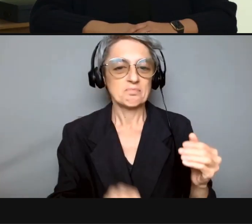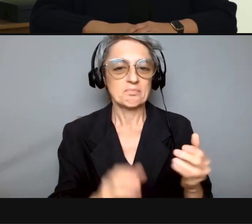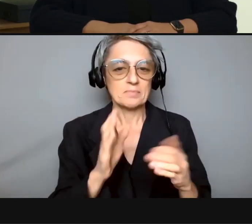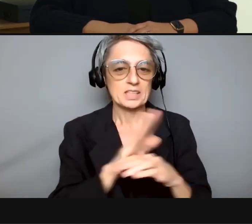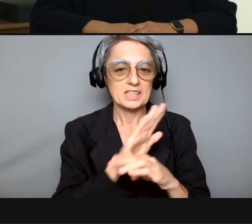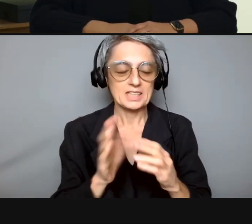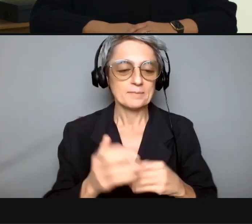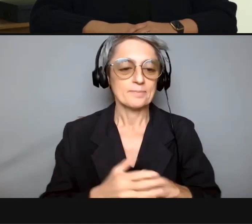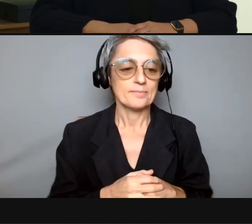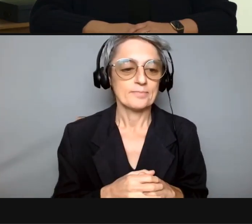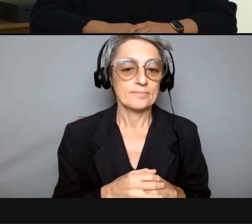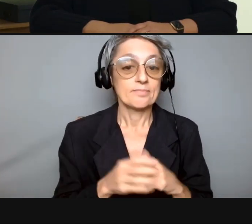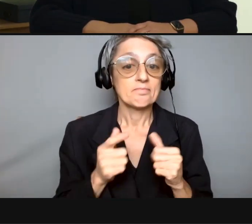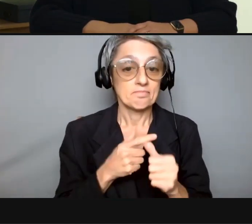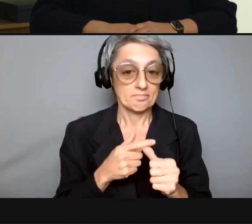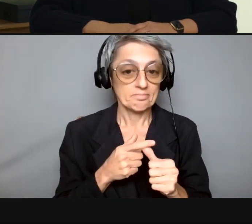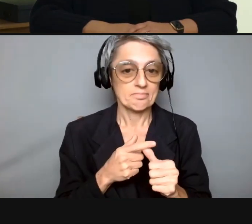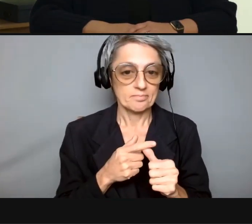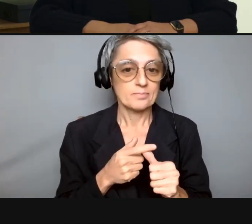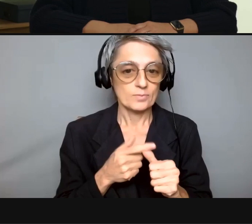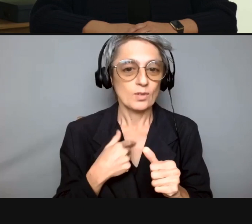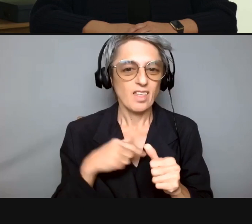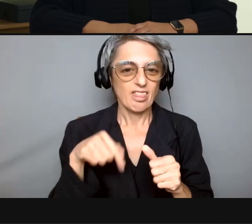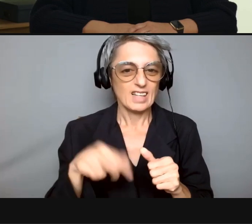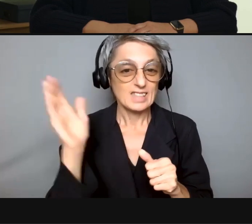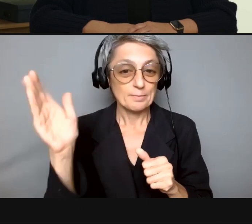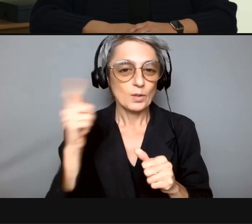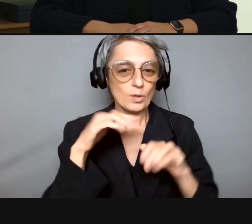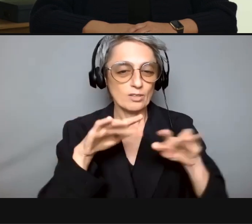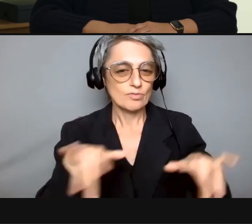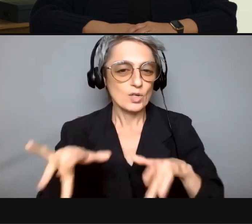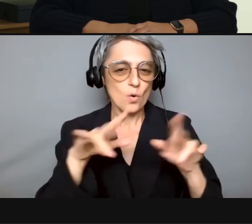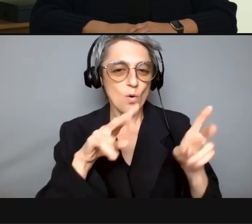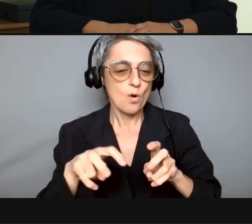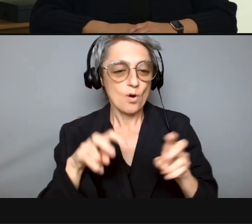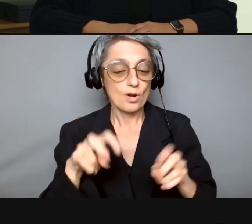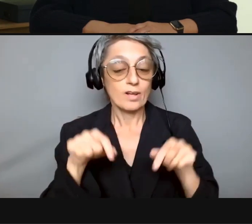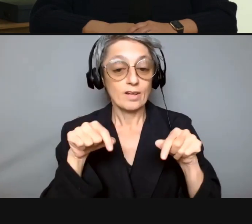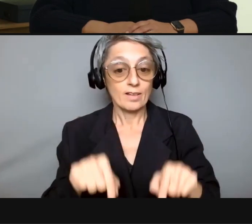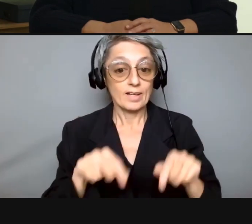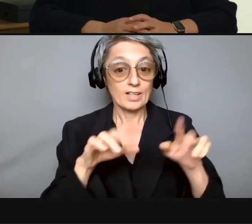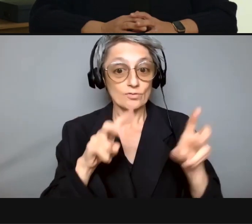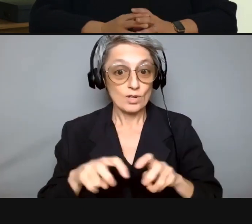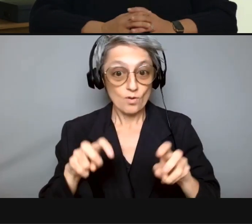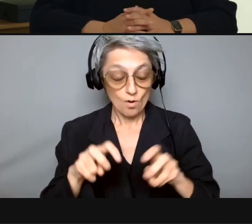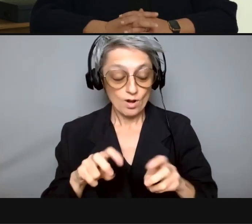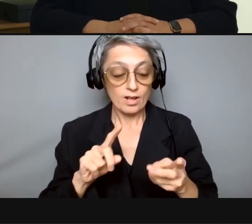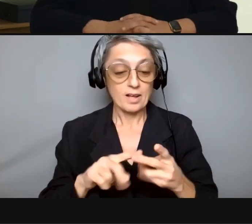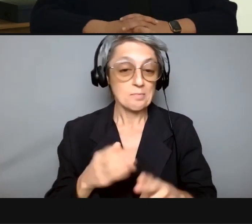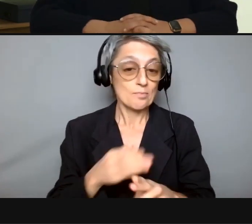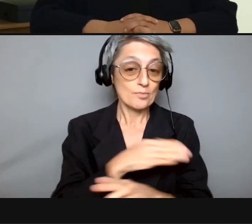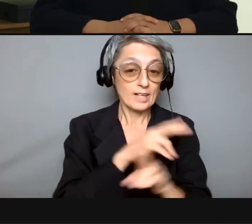The event is being recorded and you can find this recording as well as previous recordings and information on future events